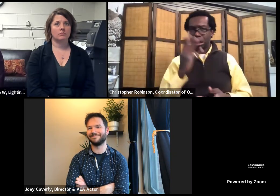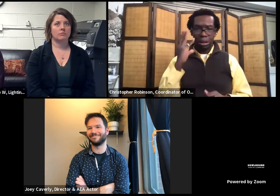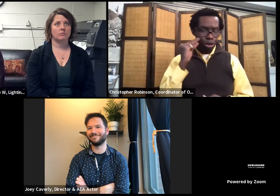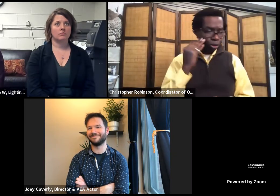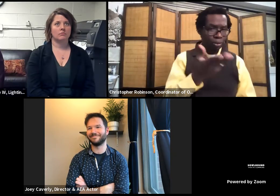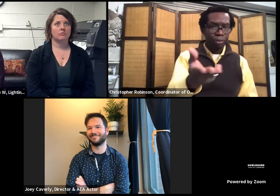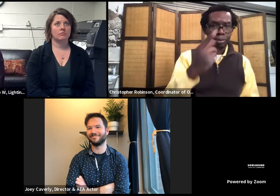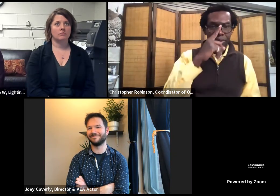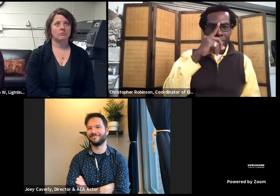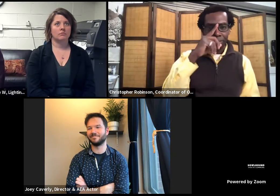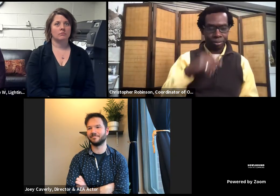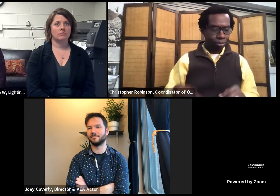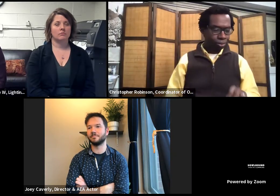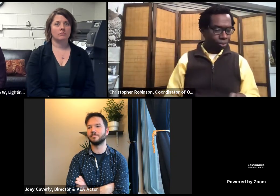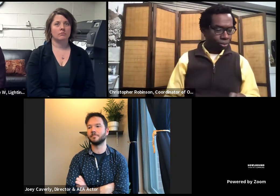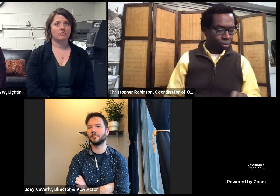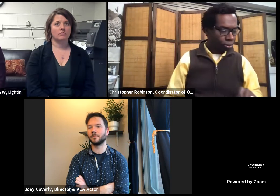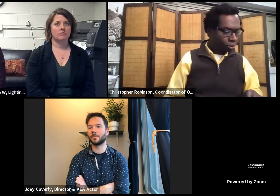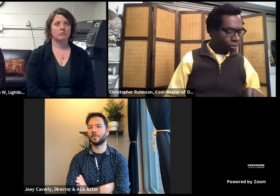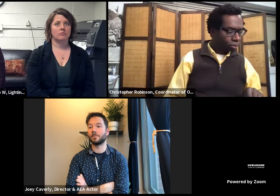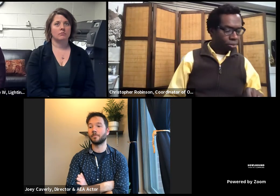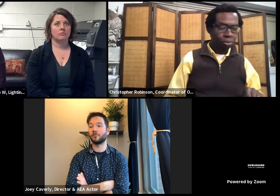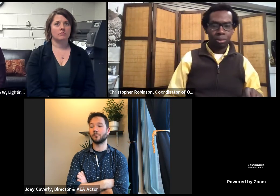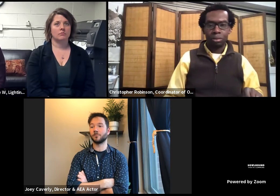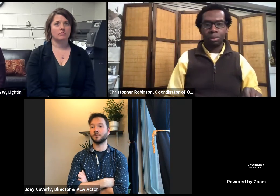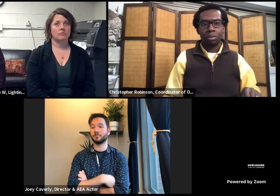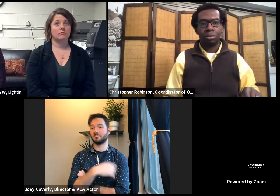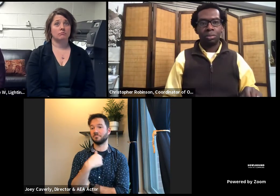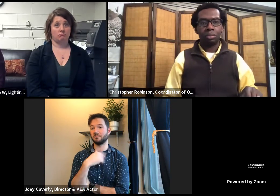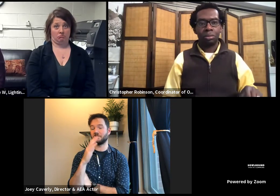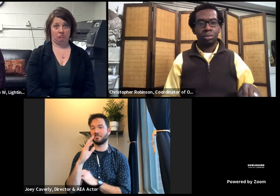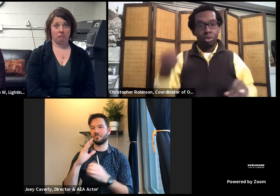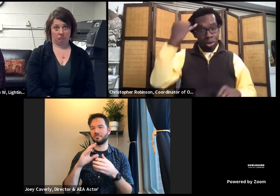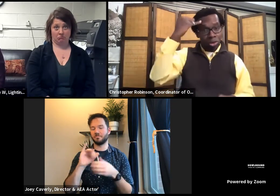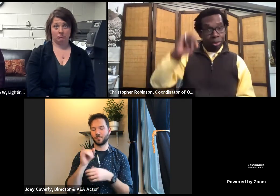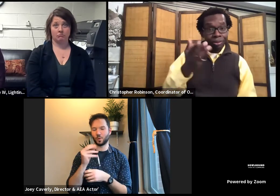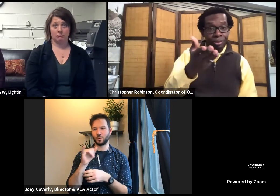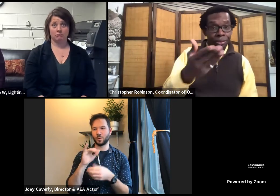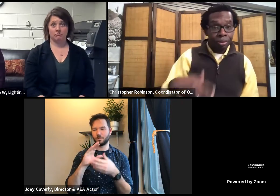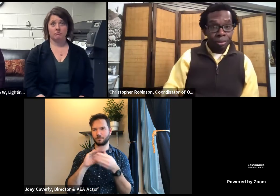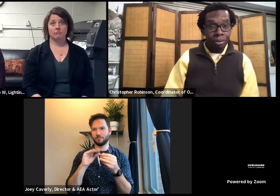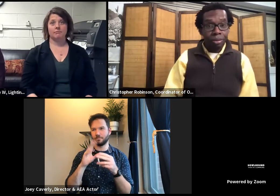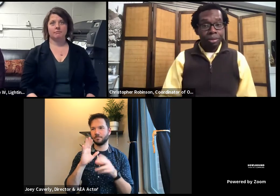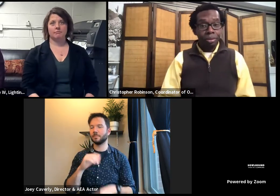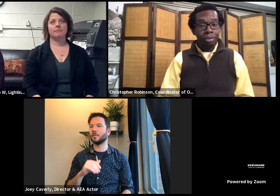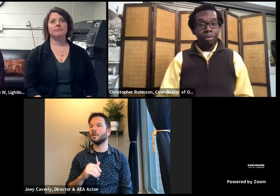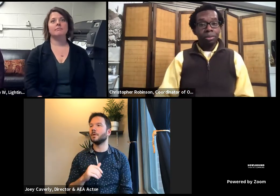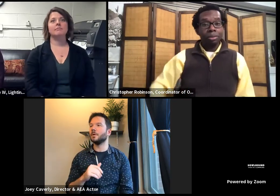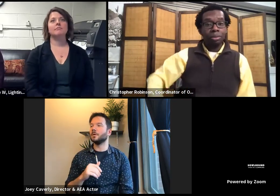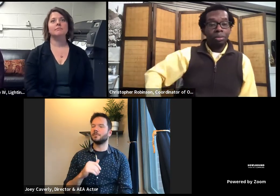And feel like, oh, I don't wanna deal with the concern about liability, and maybe they don't wanna hire deaf people for that reason. How do you address that? Joey?